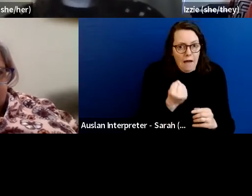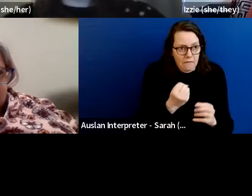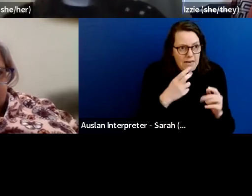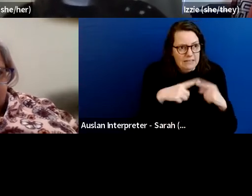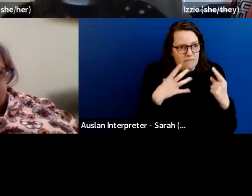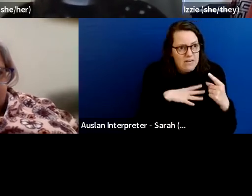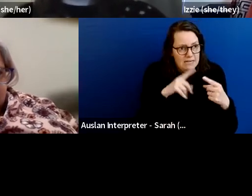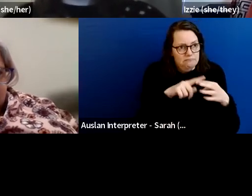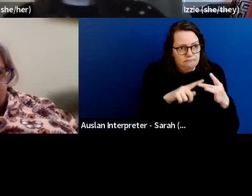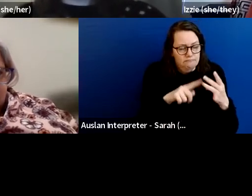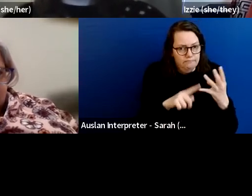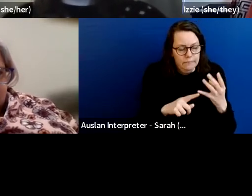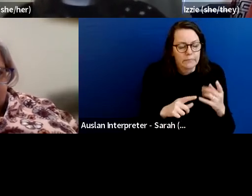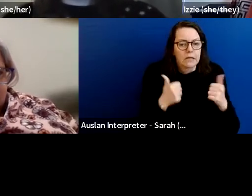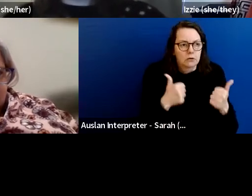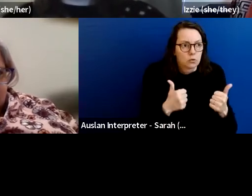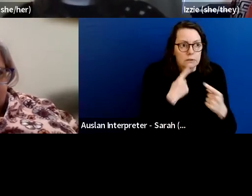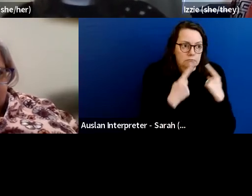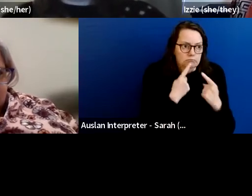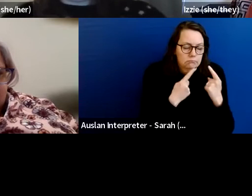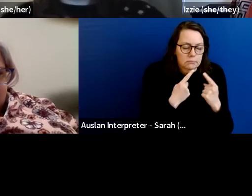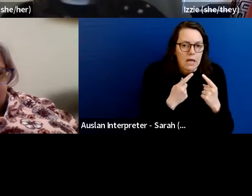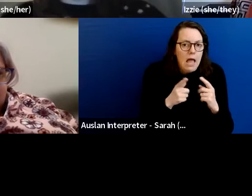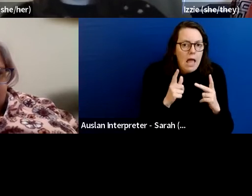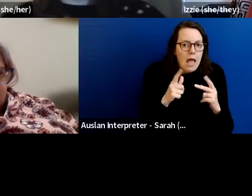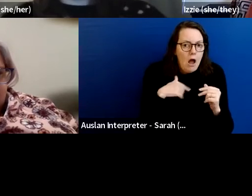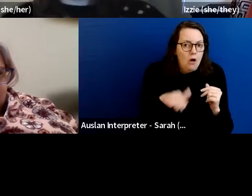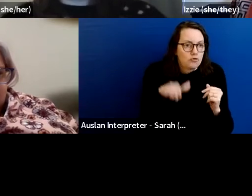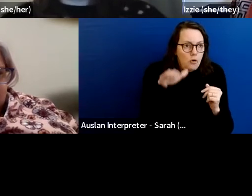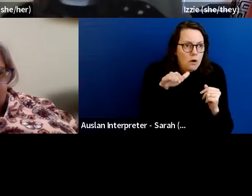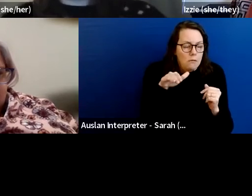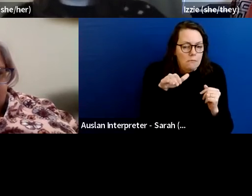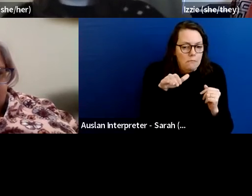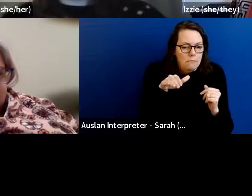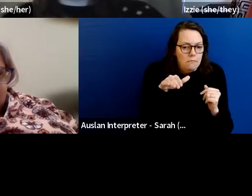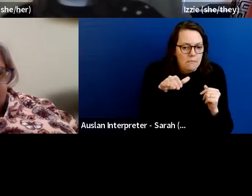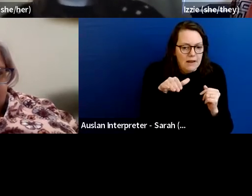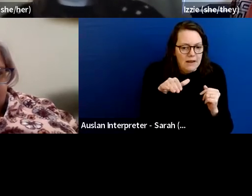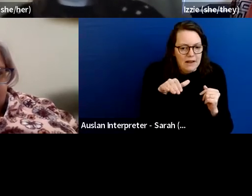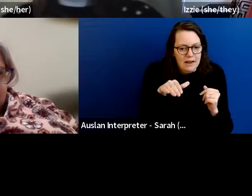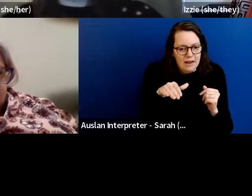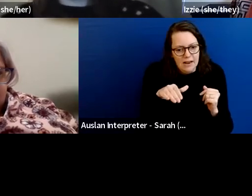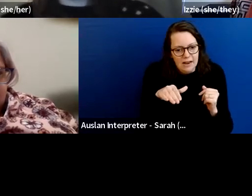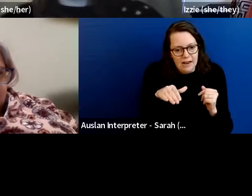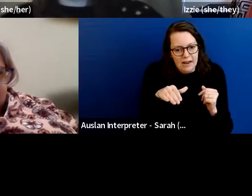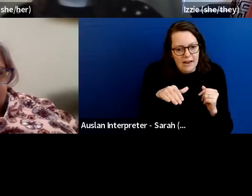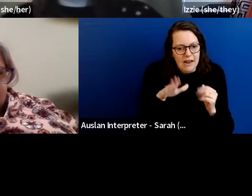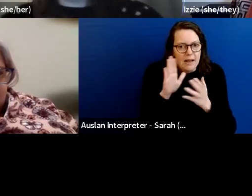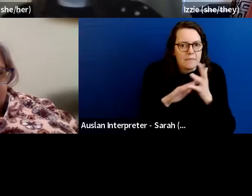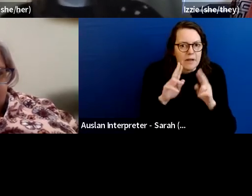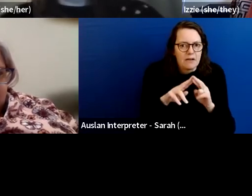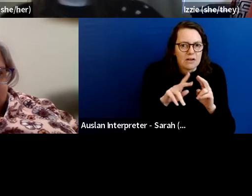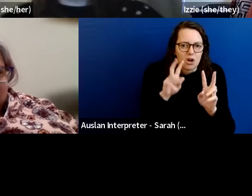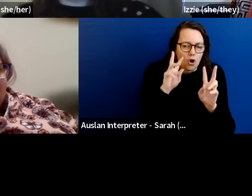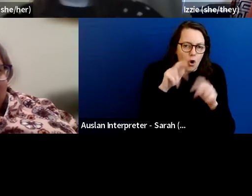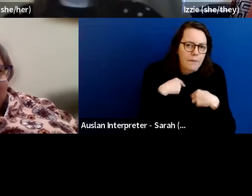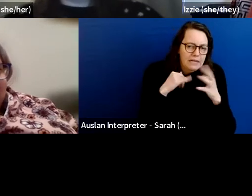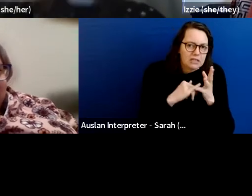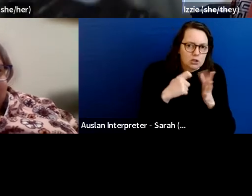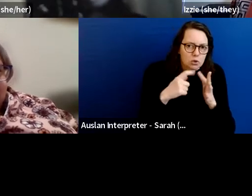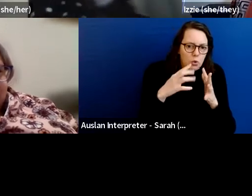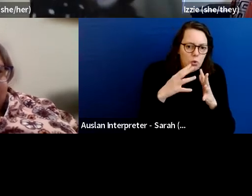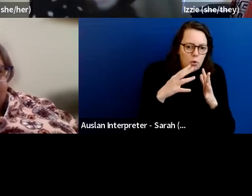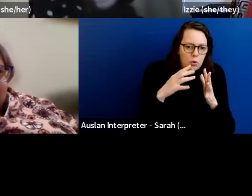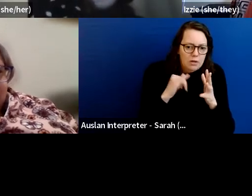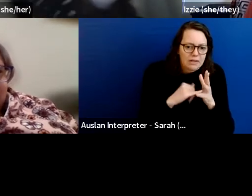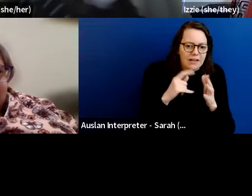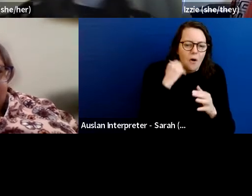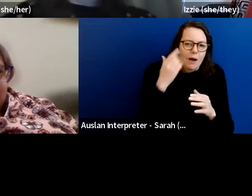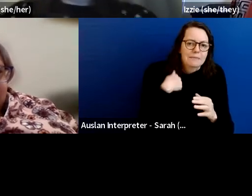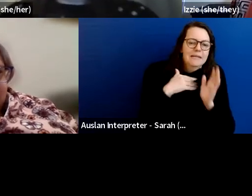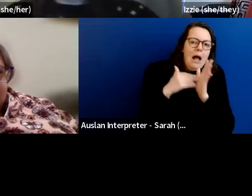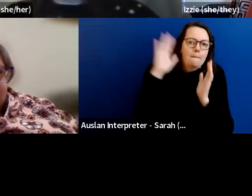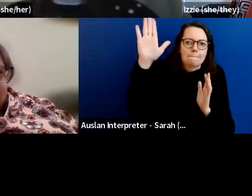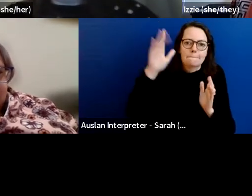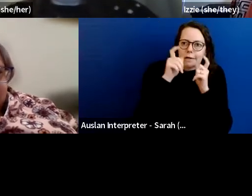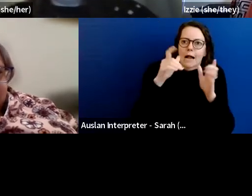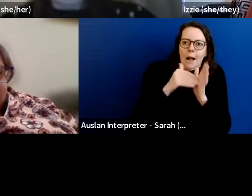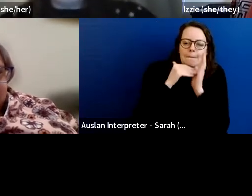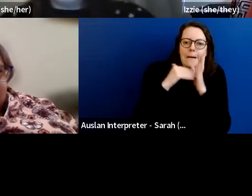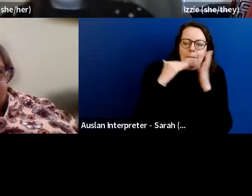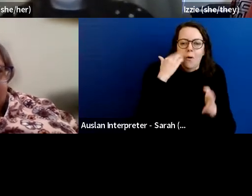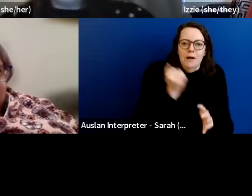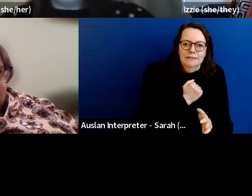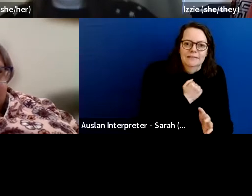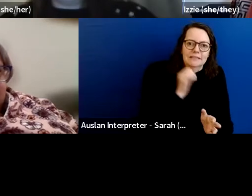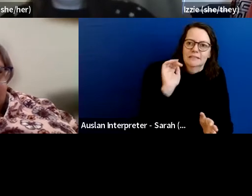And also, when I was growing up and I had needles the squeaky crawly thing that I learned my parents sells the squeaky wheel, but I was really struggling I'd be like, I need help, and all those kind of things.